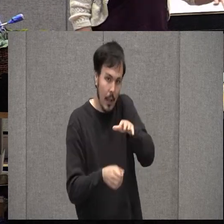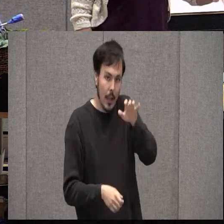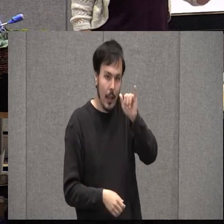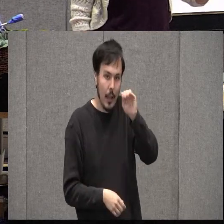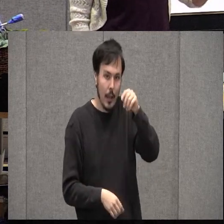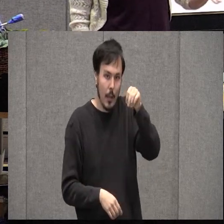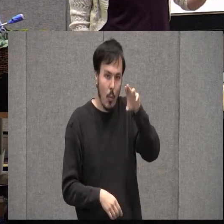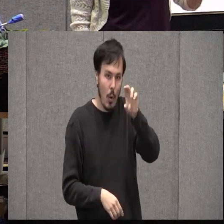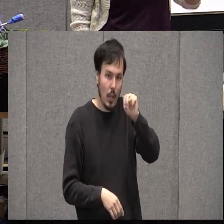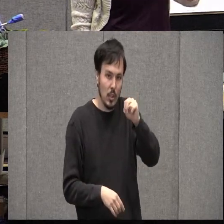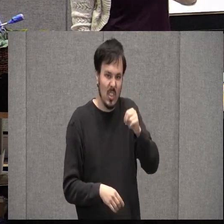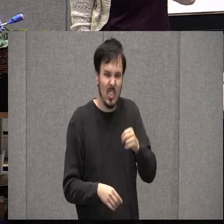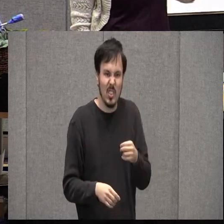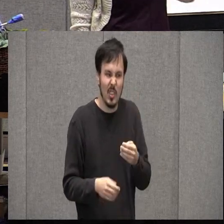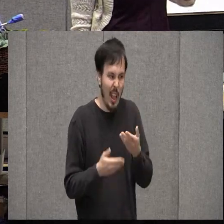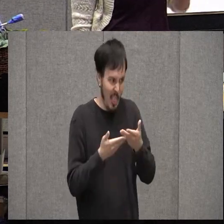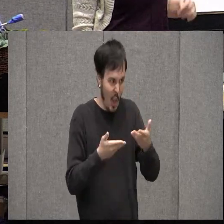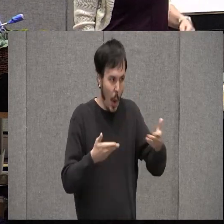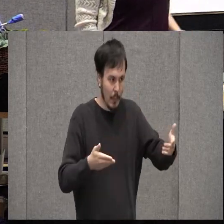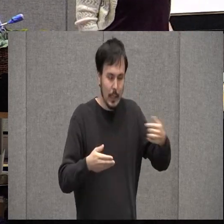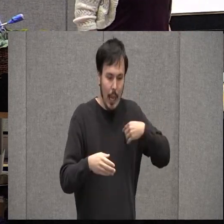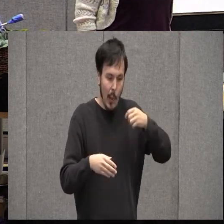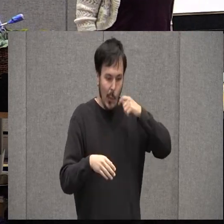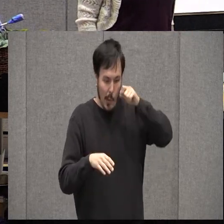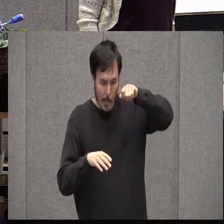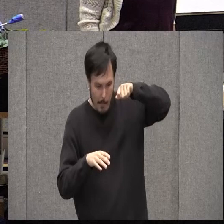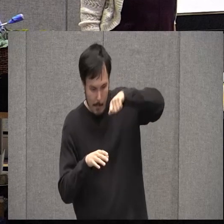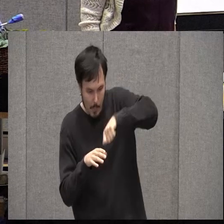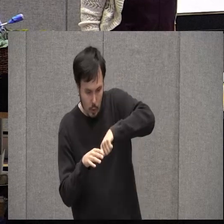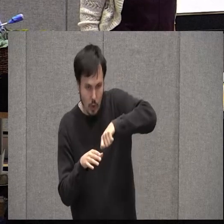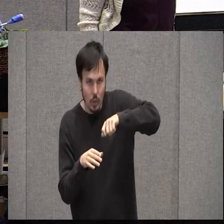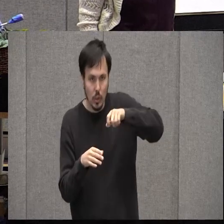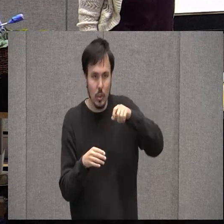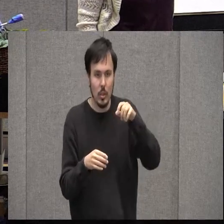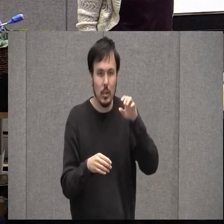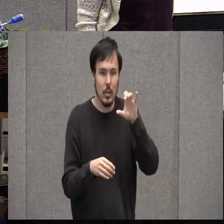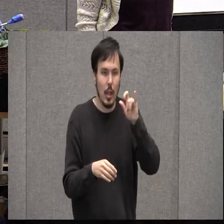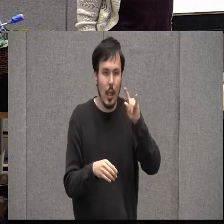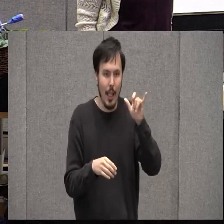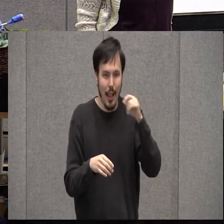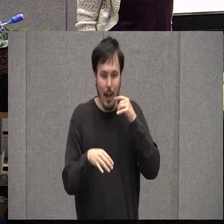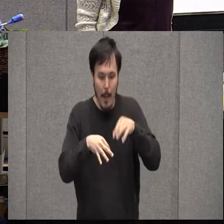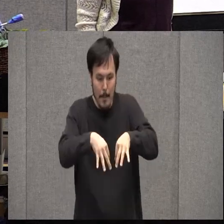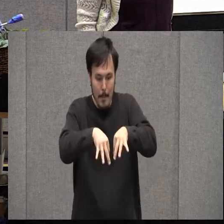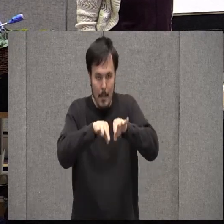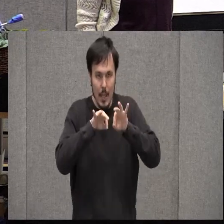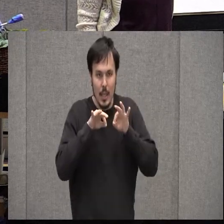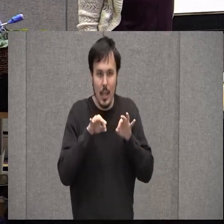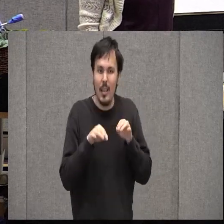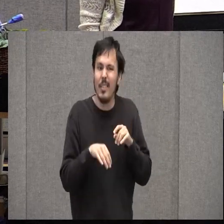And I'm just pressing down. - Into the dough. And then you peel it off and you can see, you might not be able to see in the television